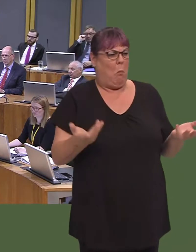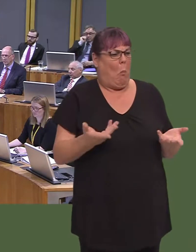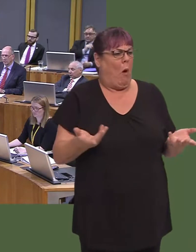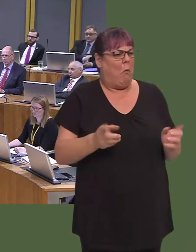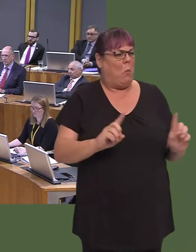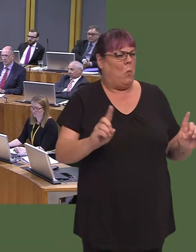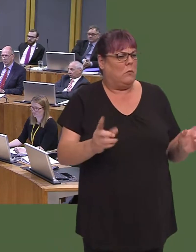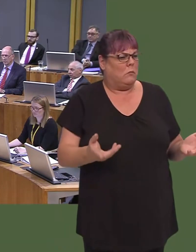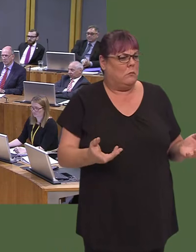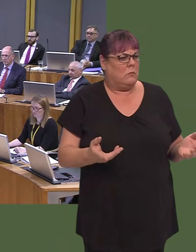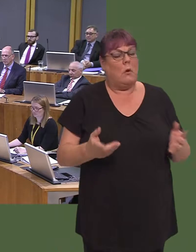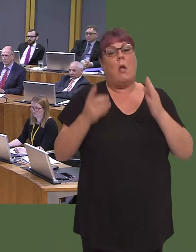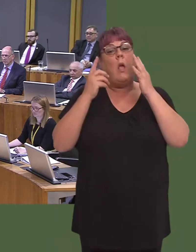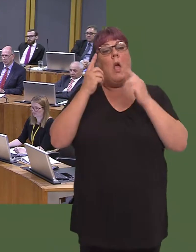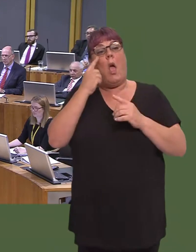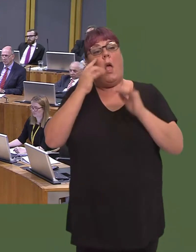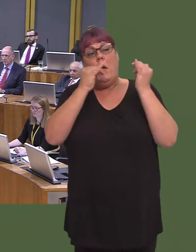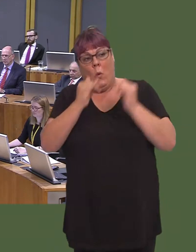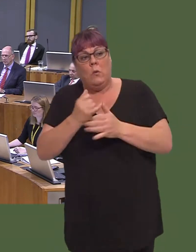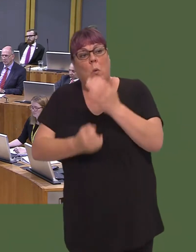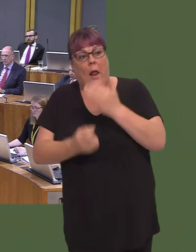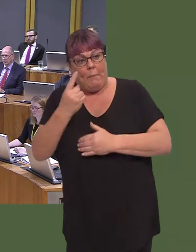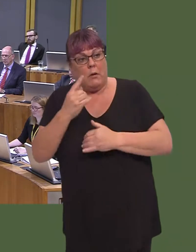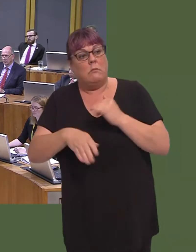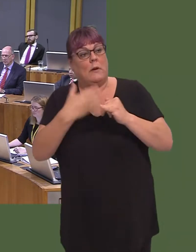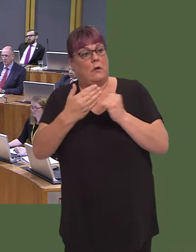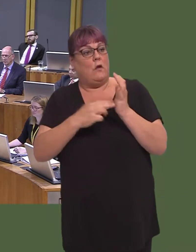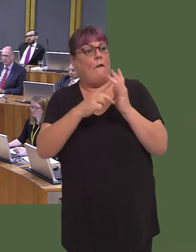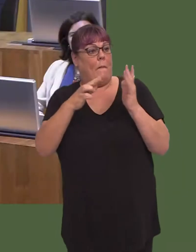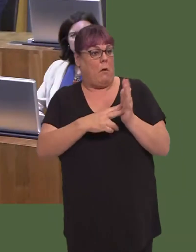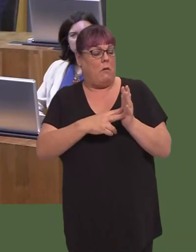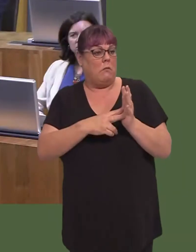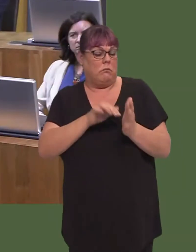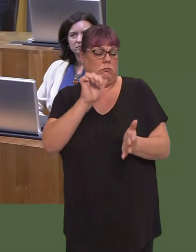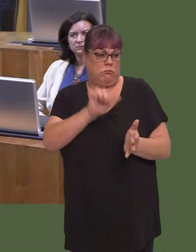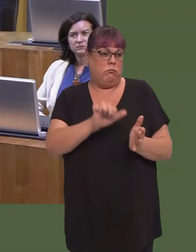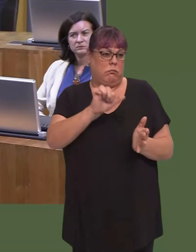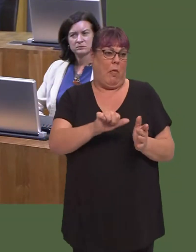hospitals. Paul Davies AM: Well, First Minister, this is a health board that has been under direct Welsh Government control for almost three